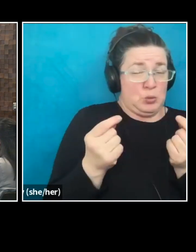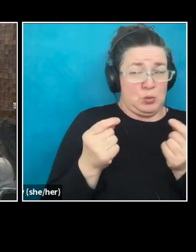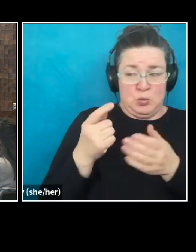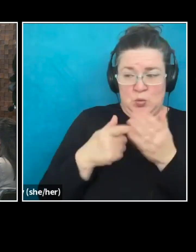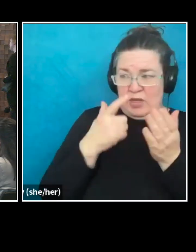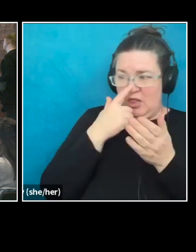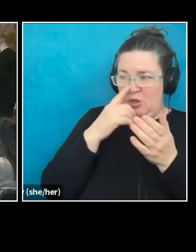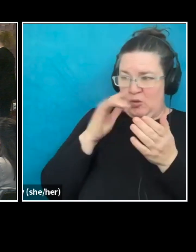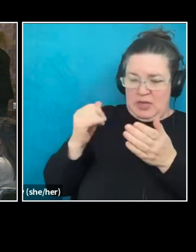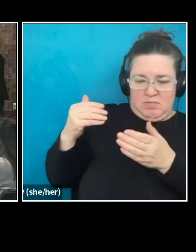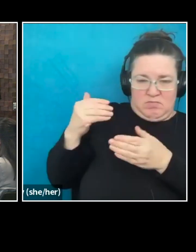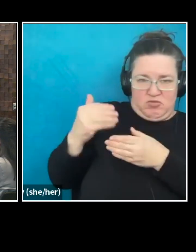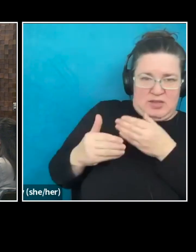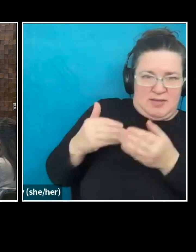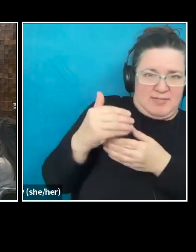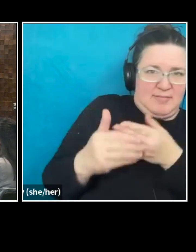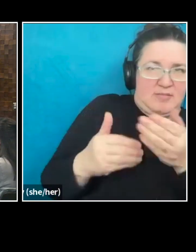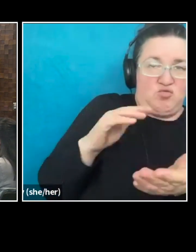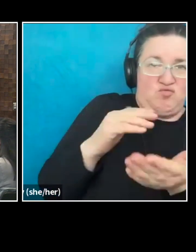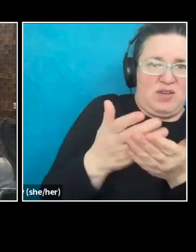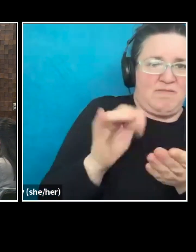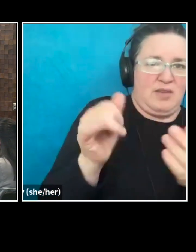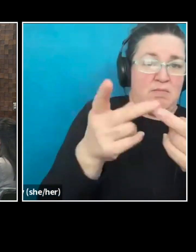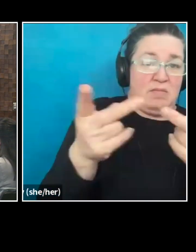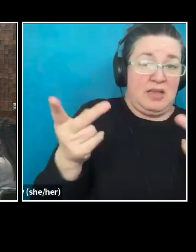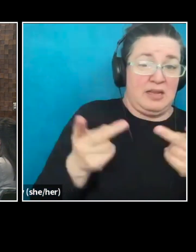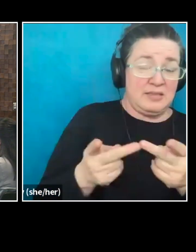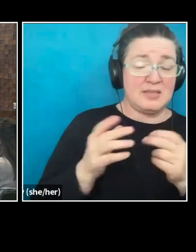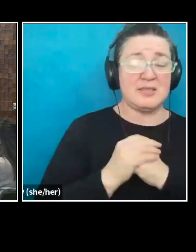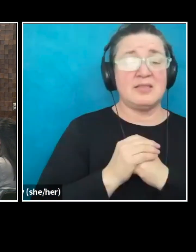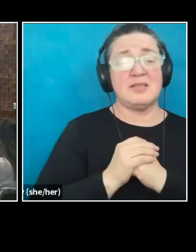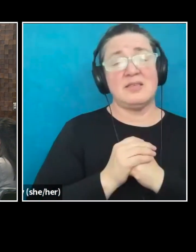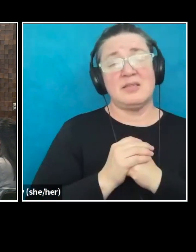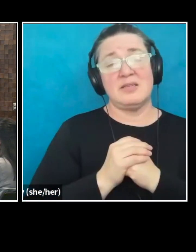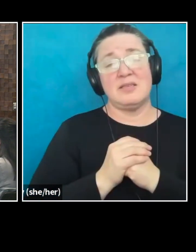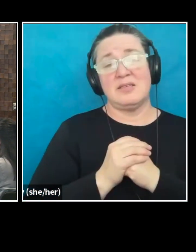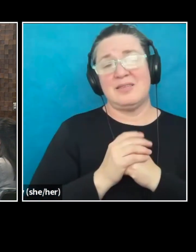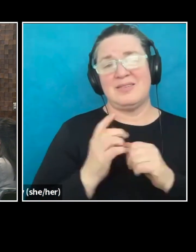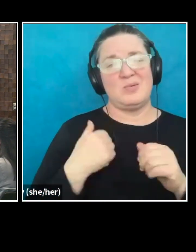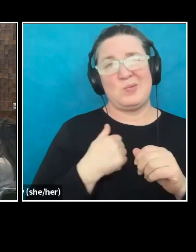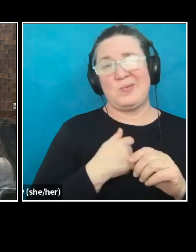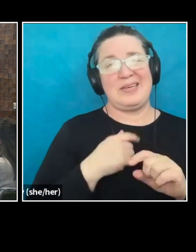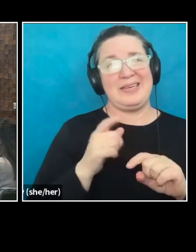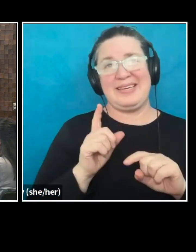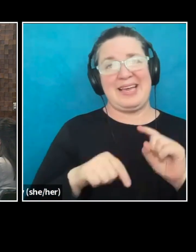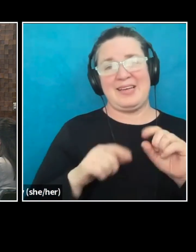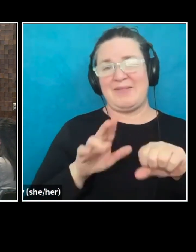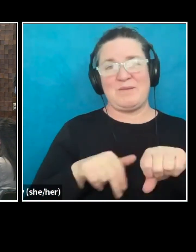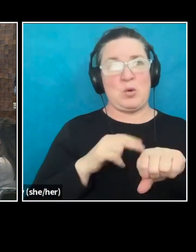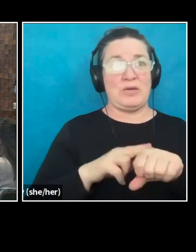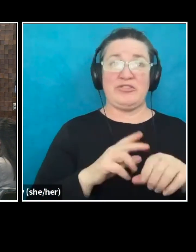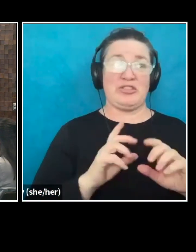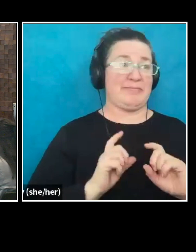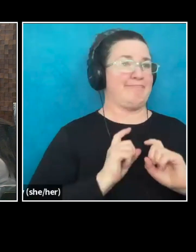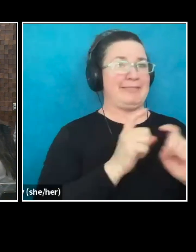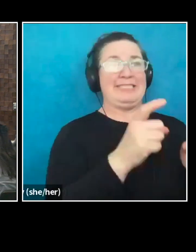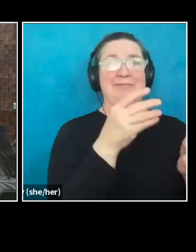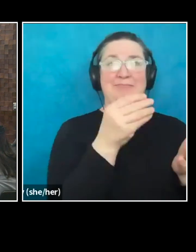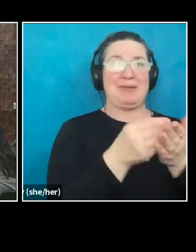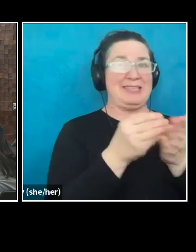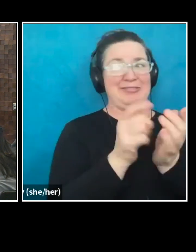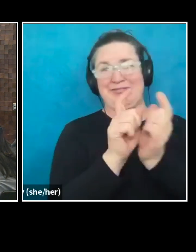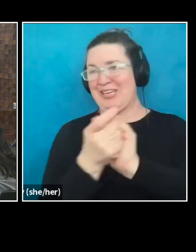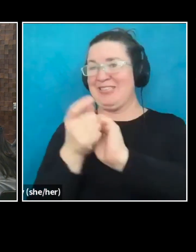of course um you know uh assign the funding that um and the policy changes that would uh